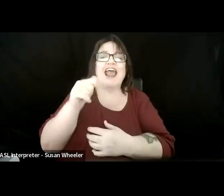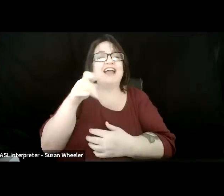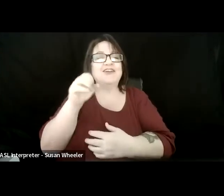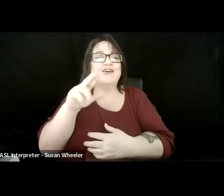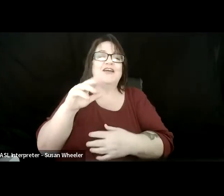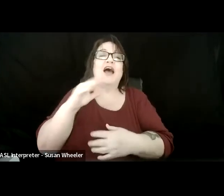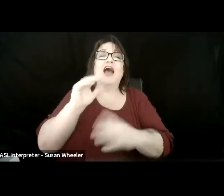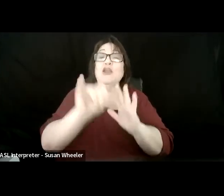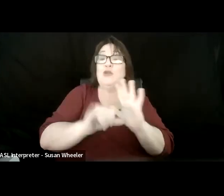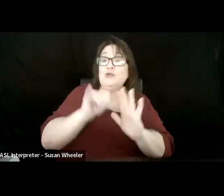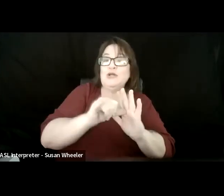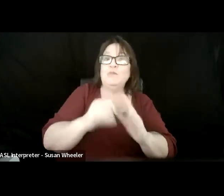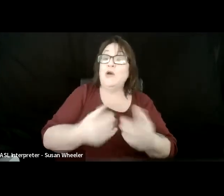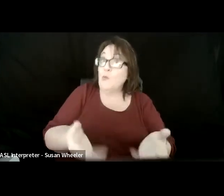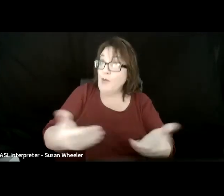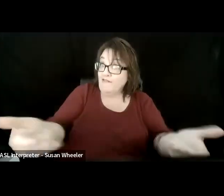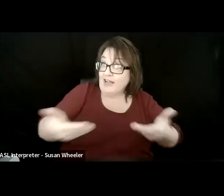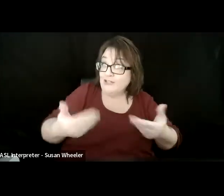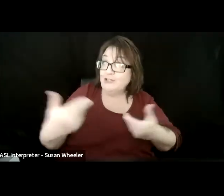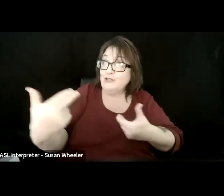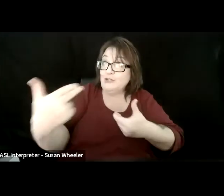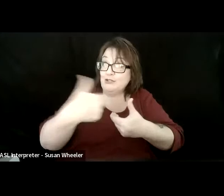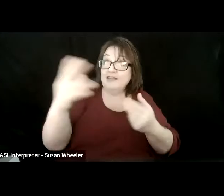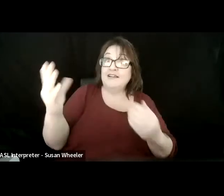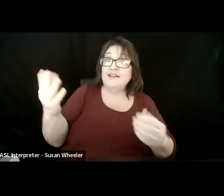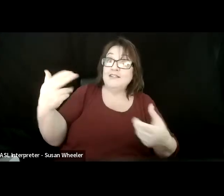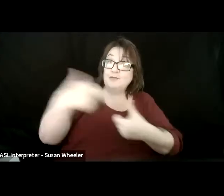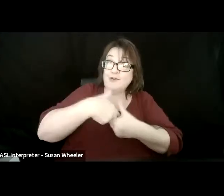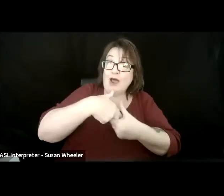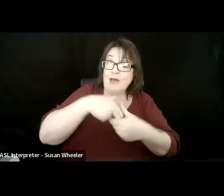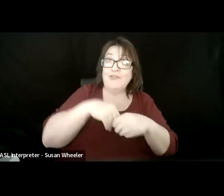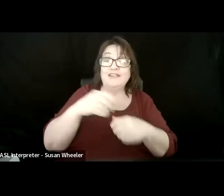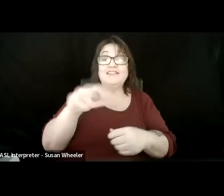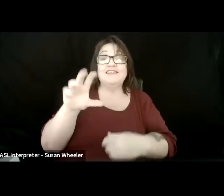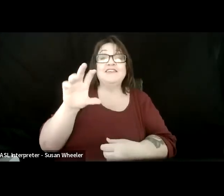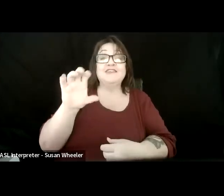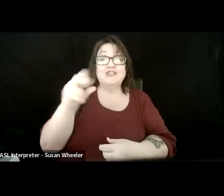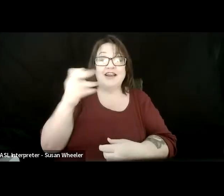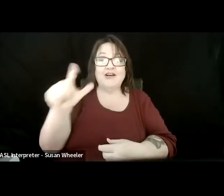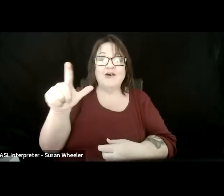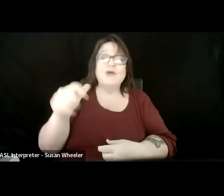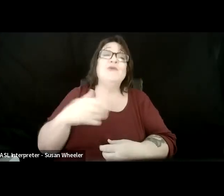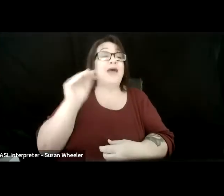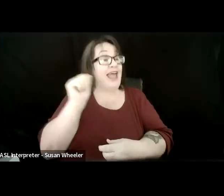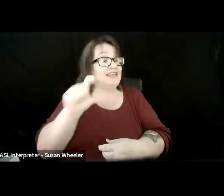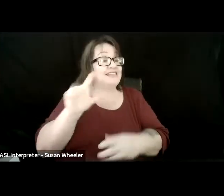we invite you to subscribe to this channel. We are joined today by American Sign Language Interpreters,